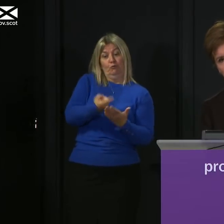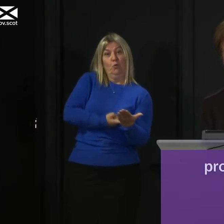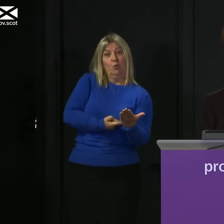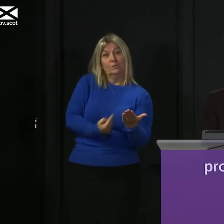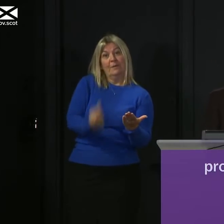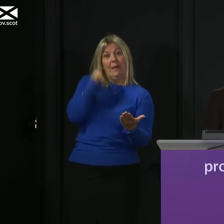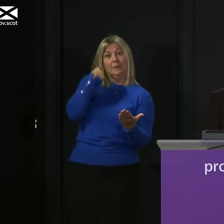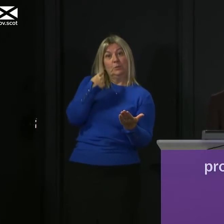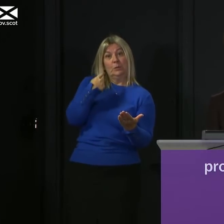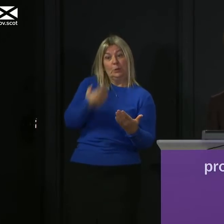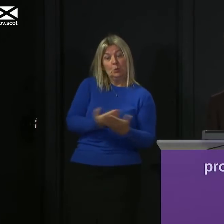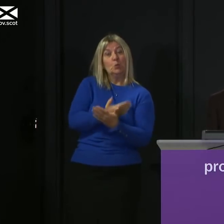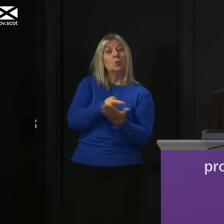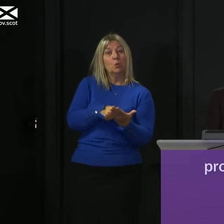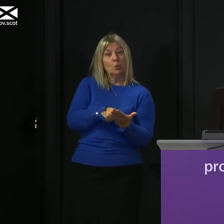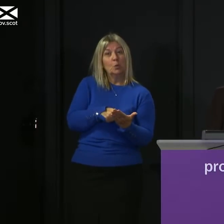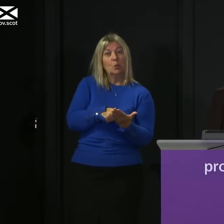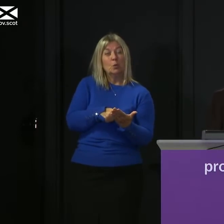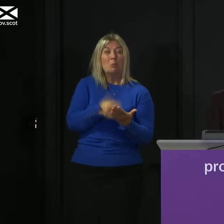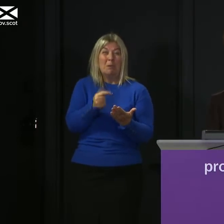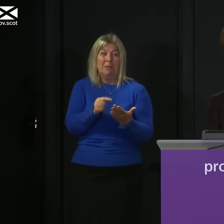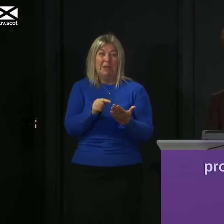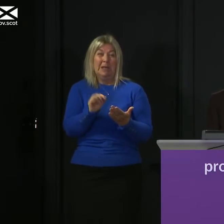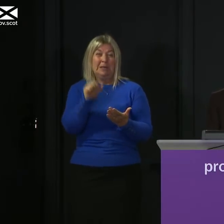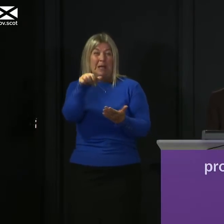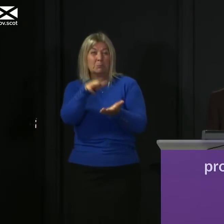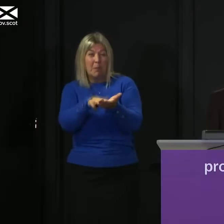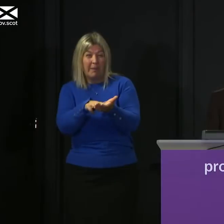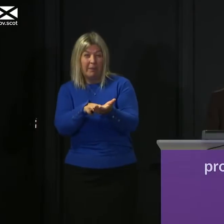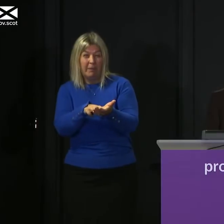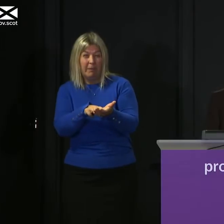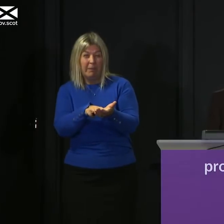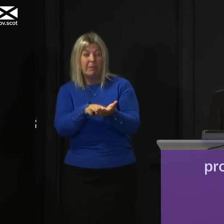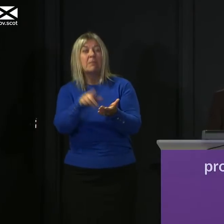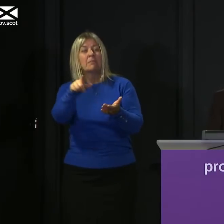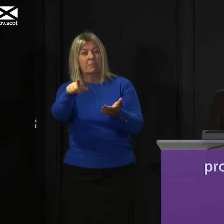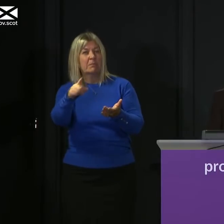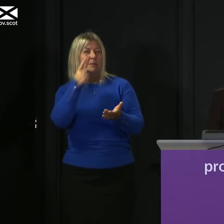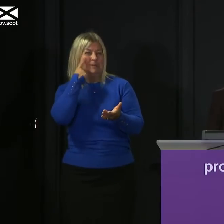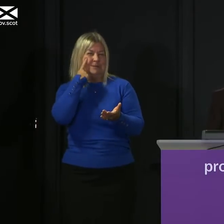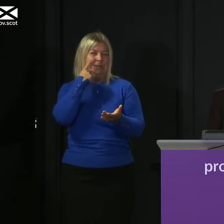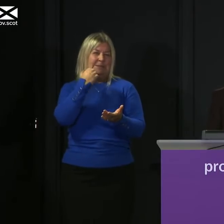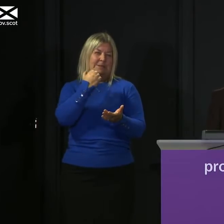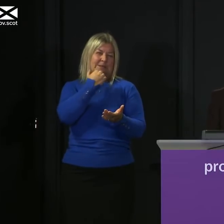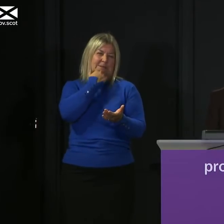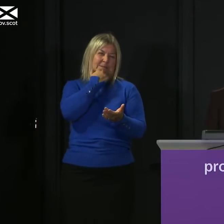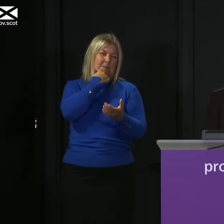a month from now or thereabouts should have an impact on what we're seeing if we stick to